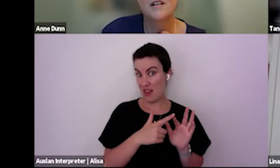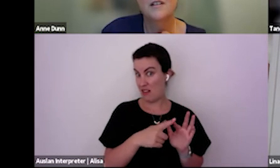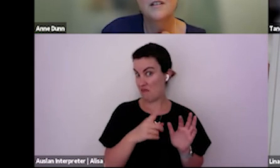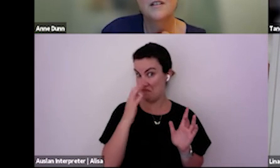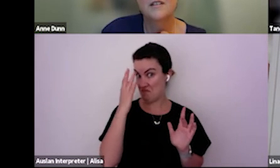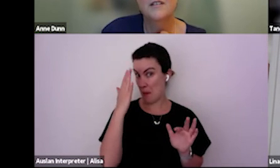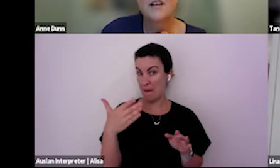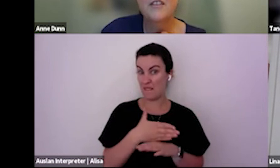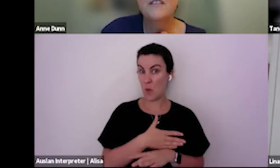for you.